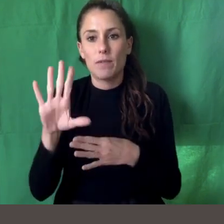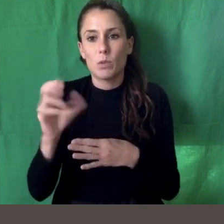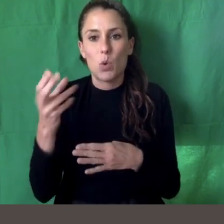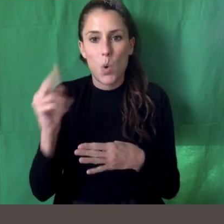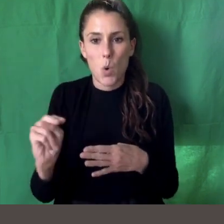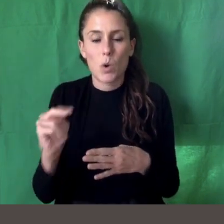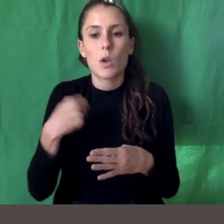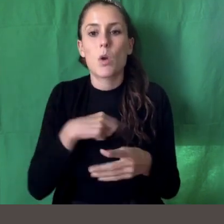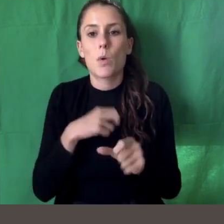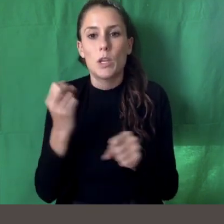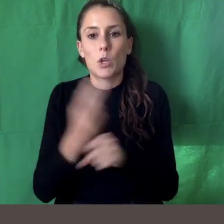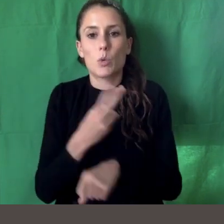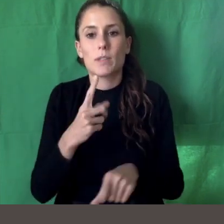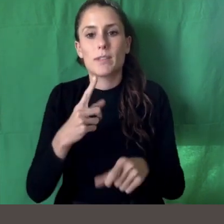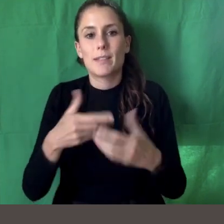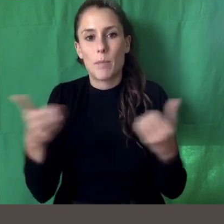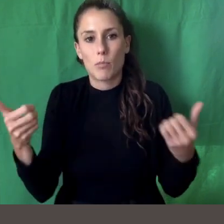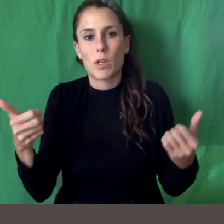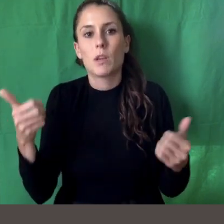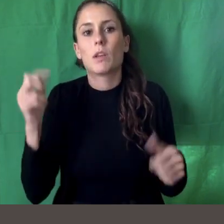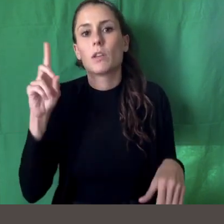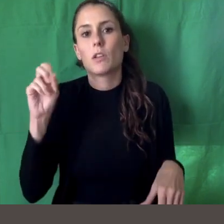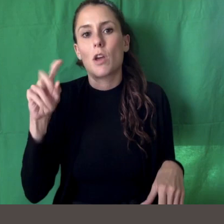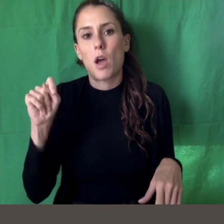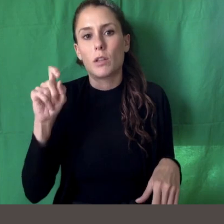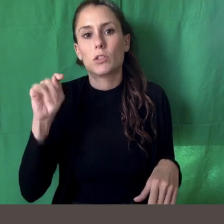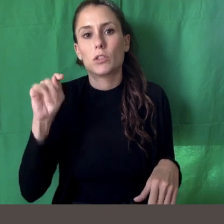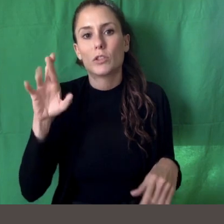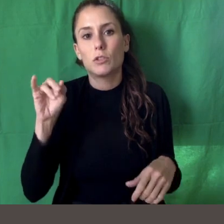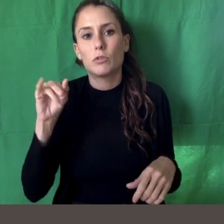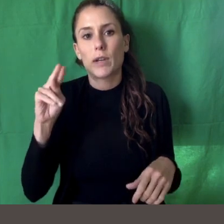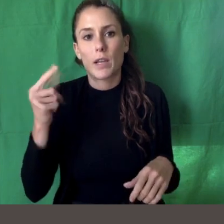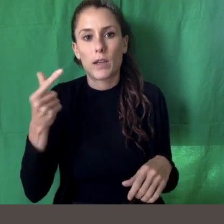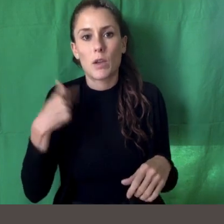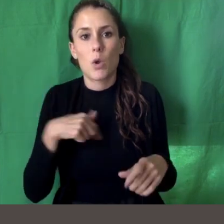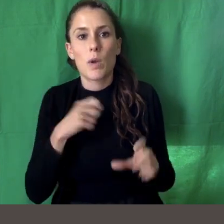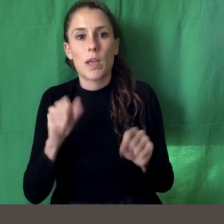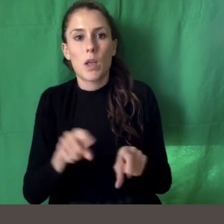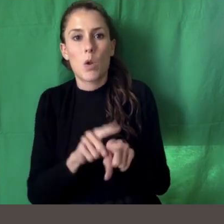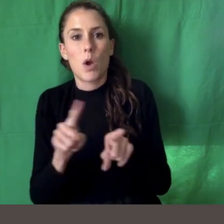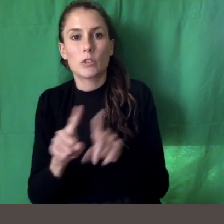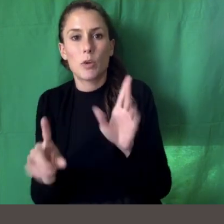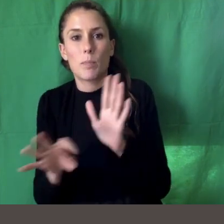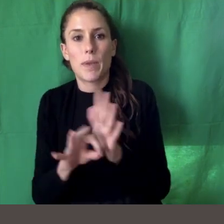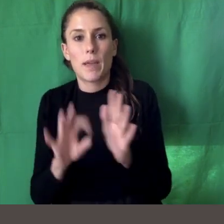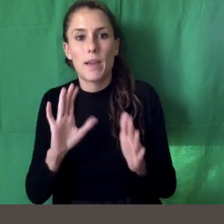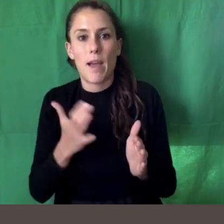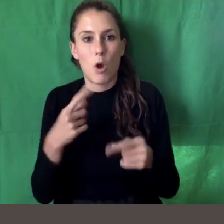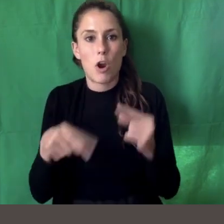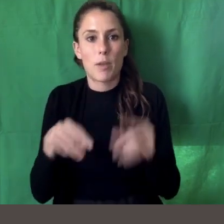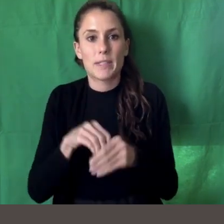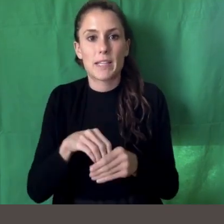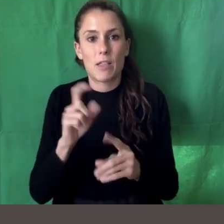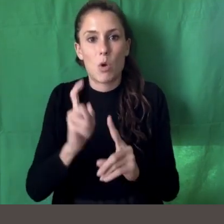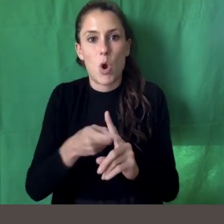of its own we can use separate doc strings and we can also select our arguments via autocomplete.